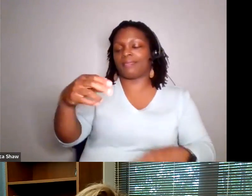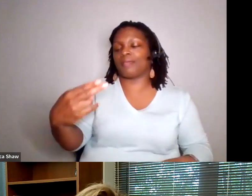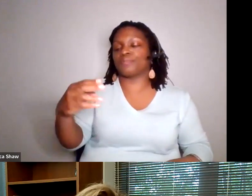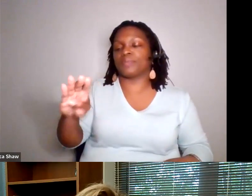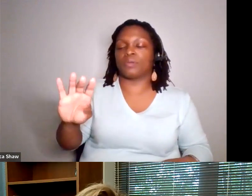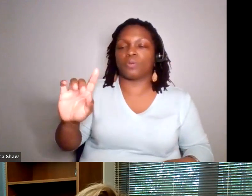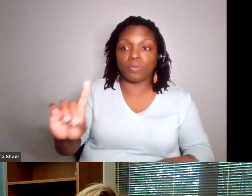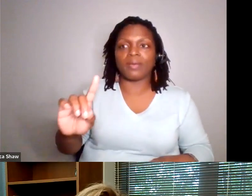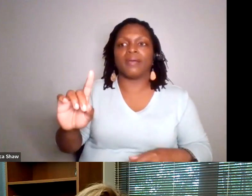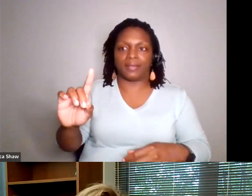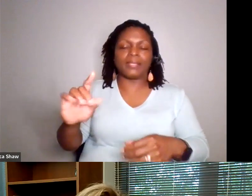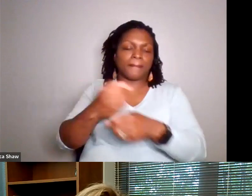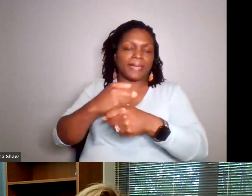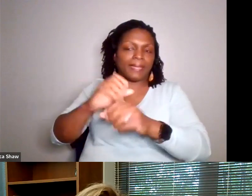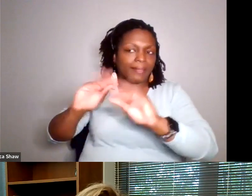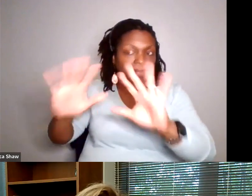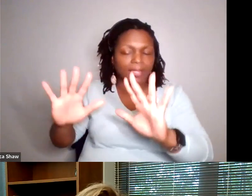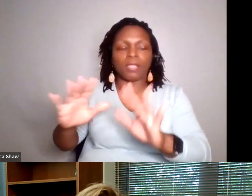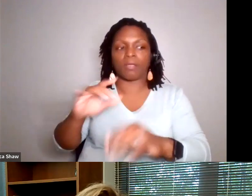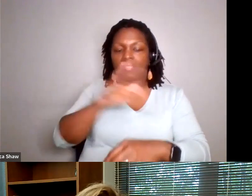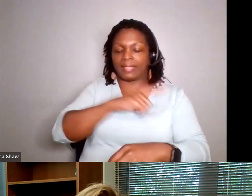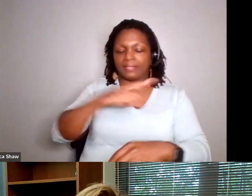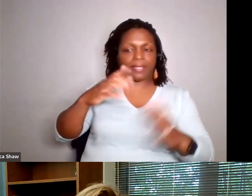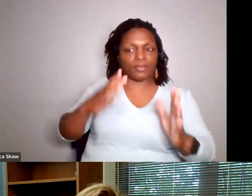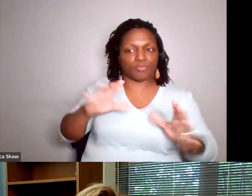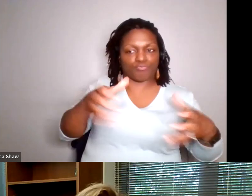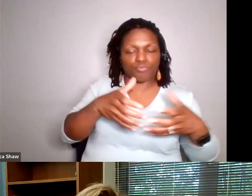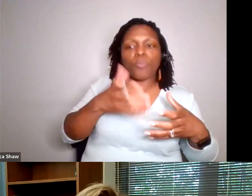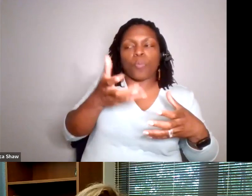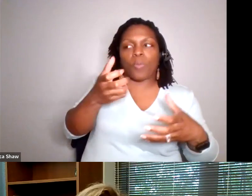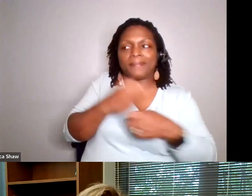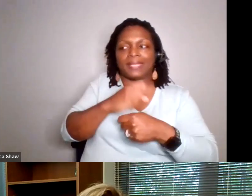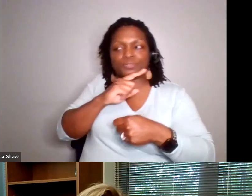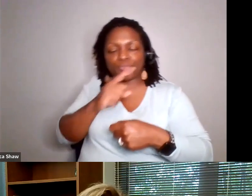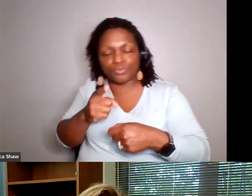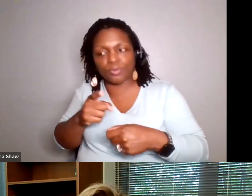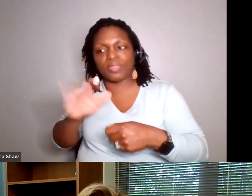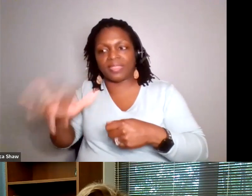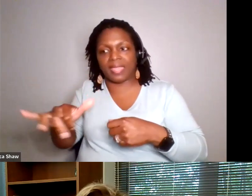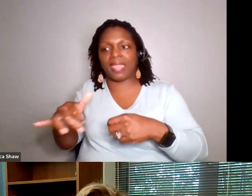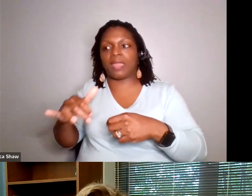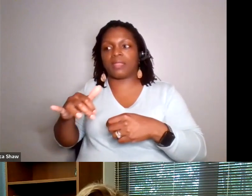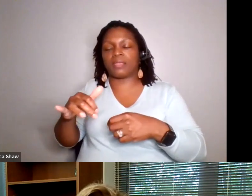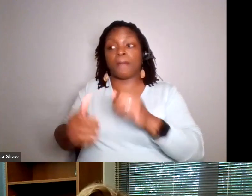One made it clear that legislators wanted to make sure that that you know the majority of the rate increases.